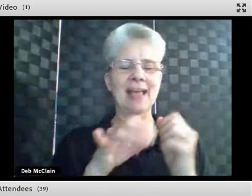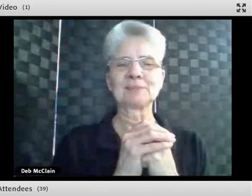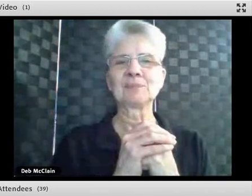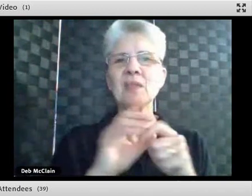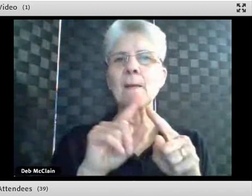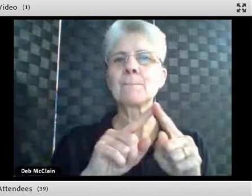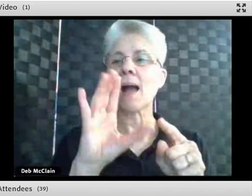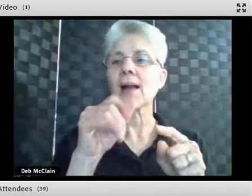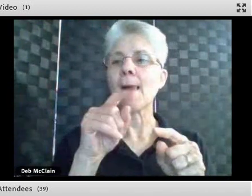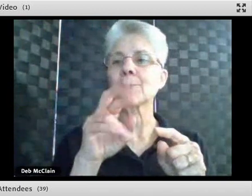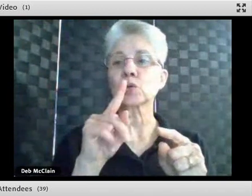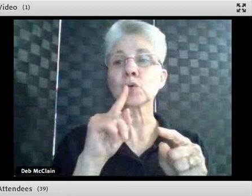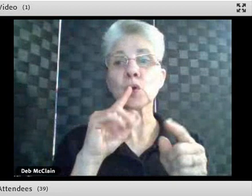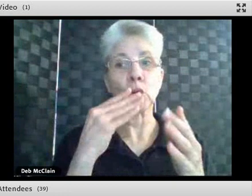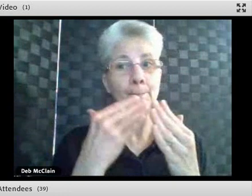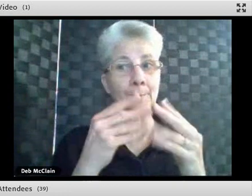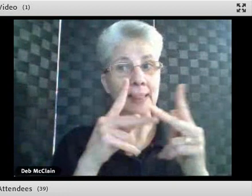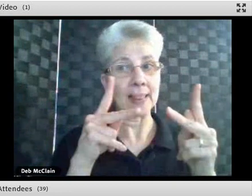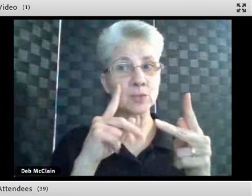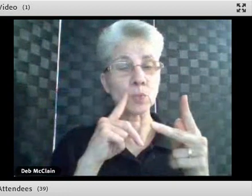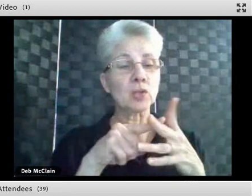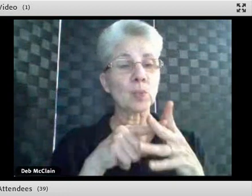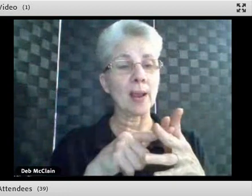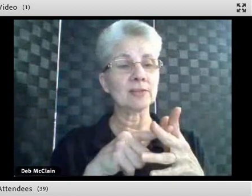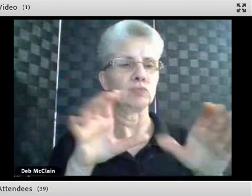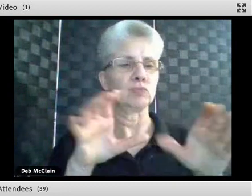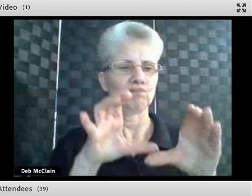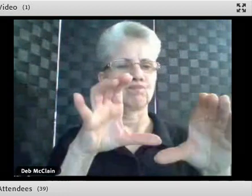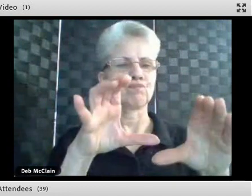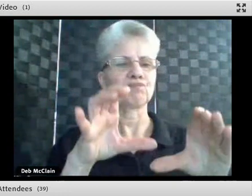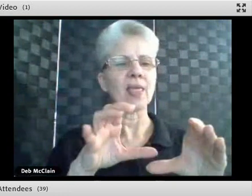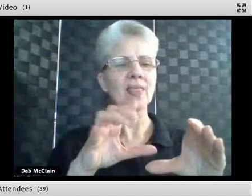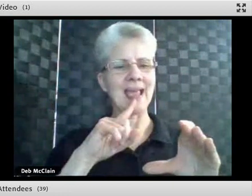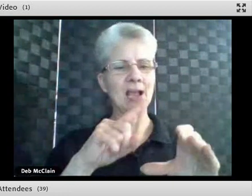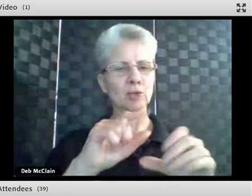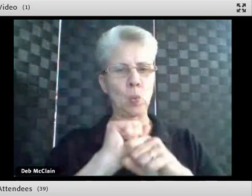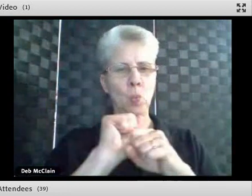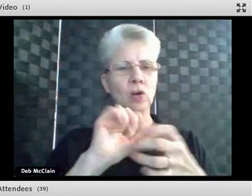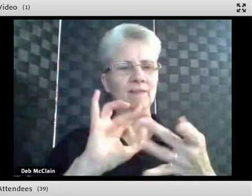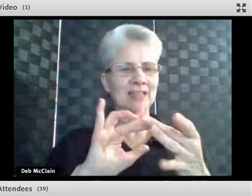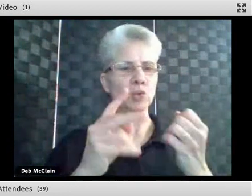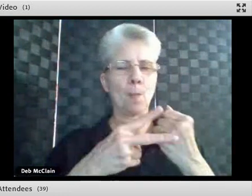So COPTR can be a really good place once you're ready to start doing the actual work of digital preservation